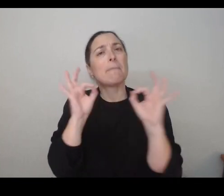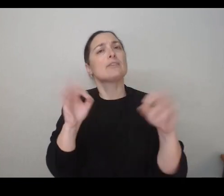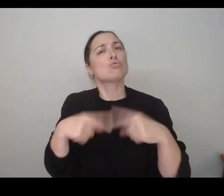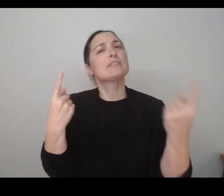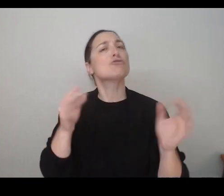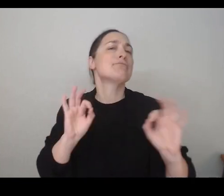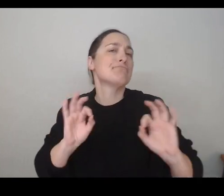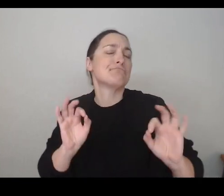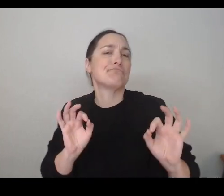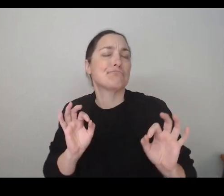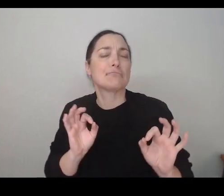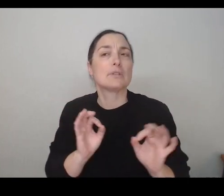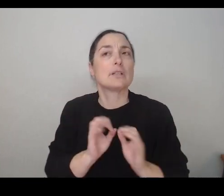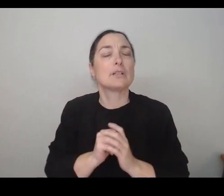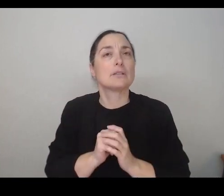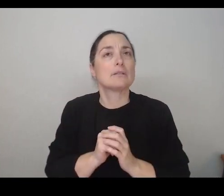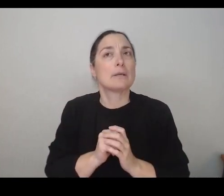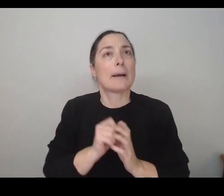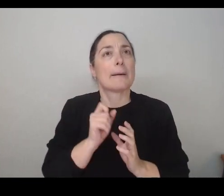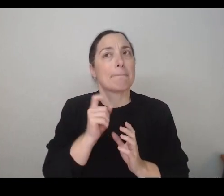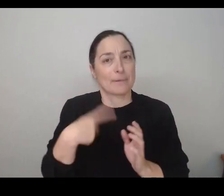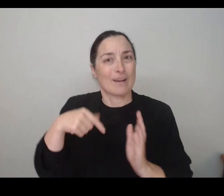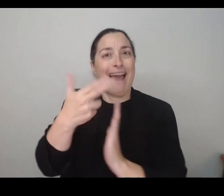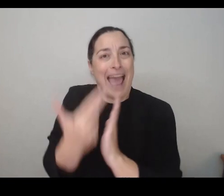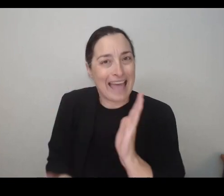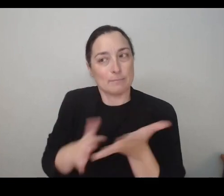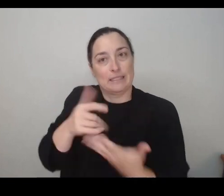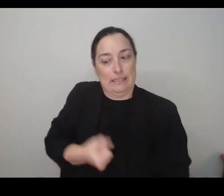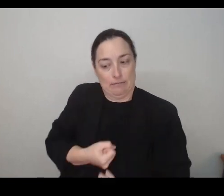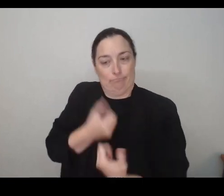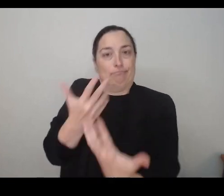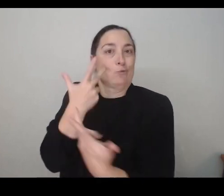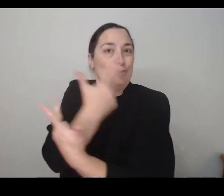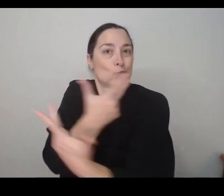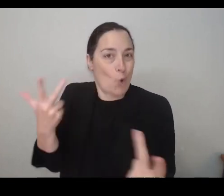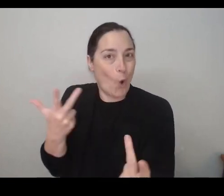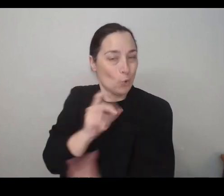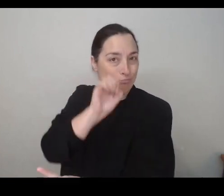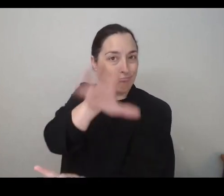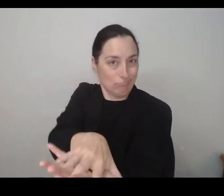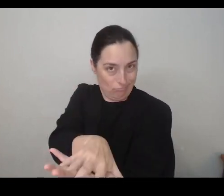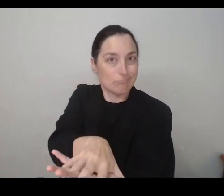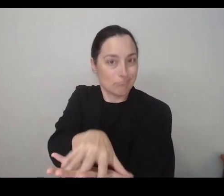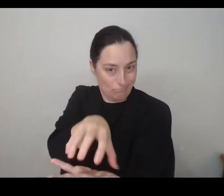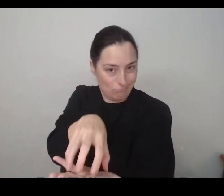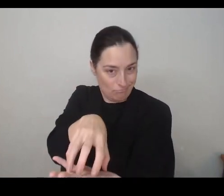rather particular form, especially in the big painting in Boston,